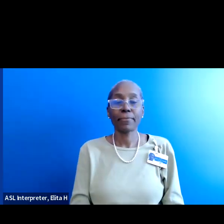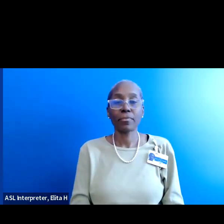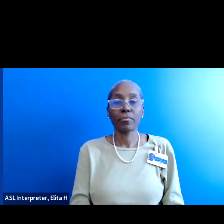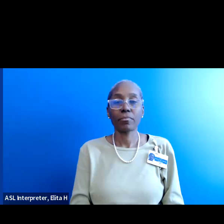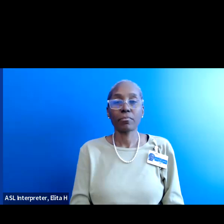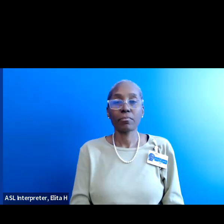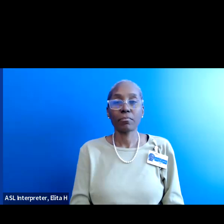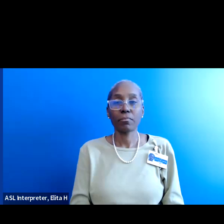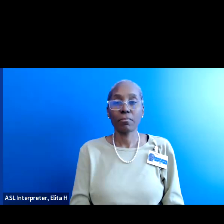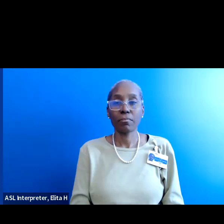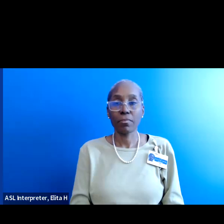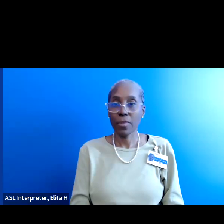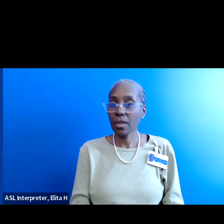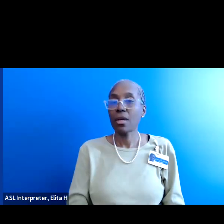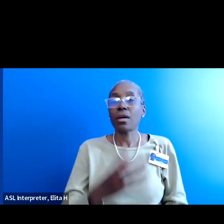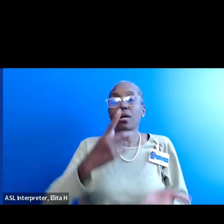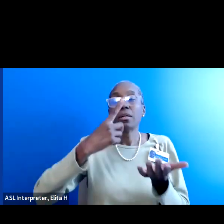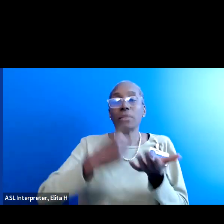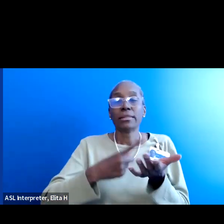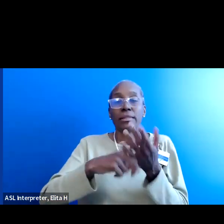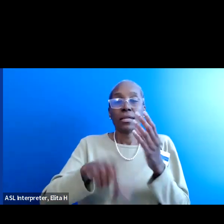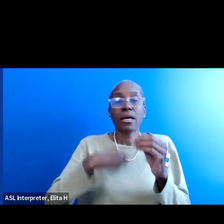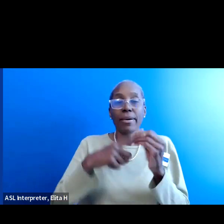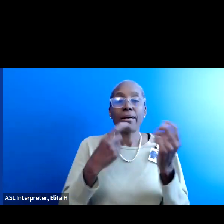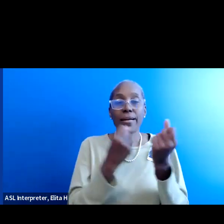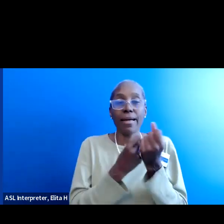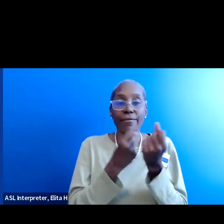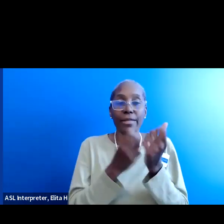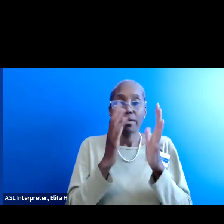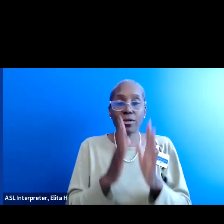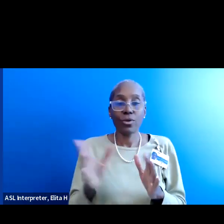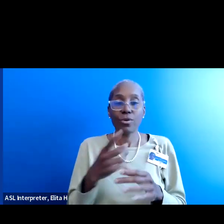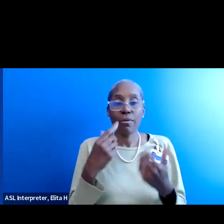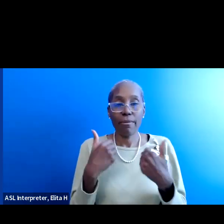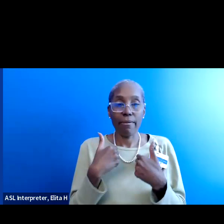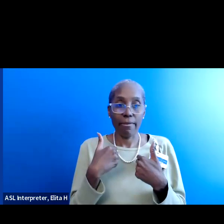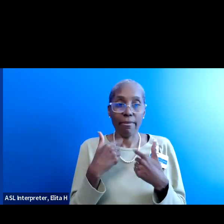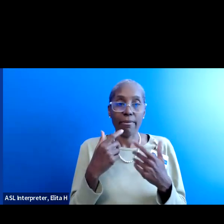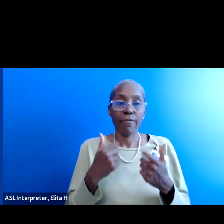So to talk a little bit about the advocate that you have if you are a resident in long-term care.